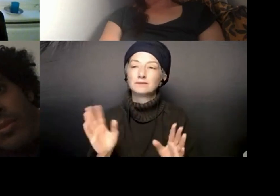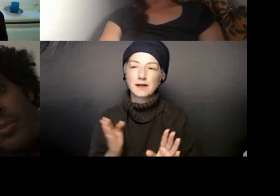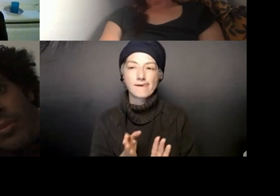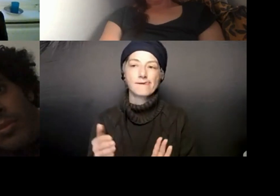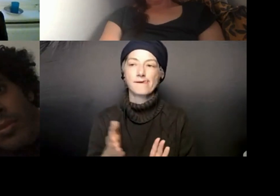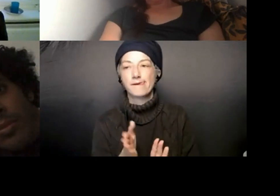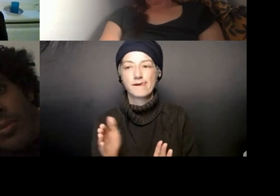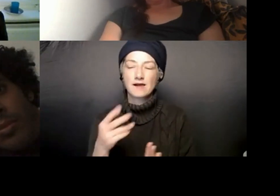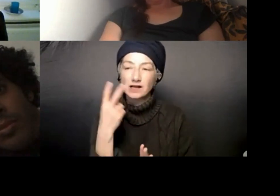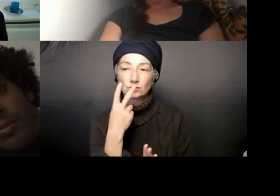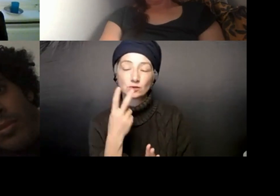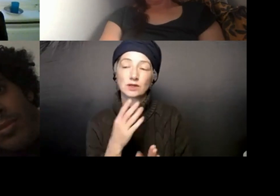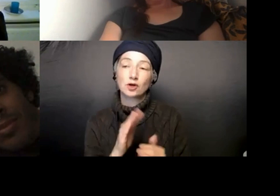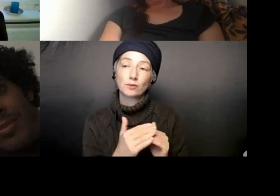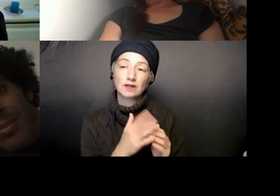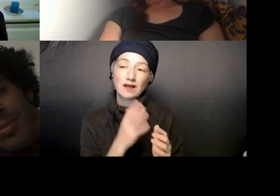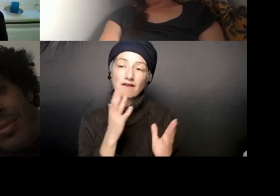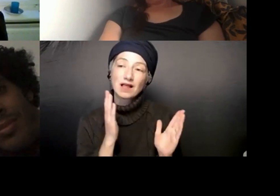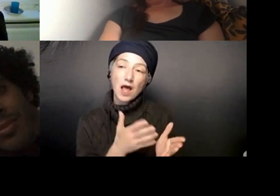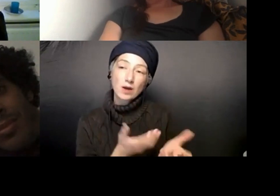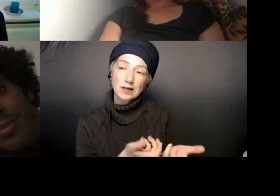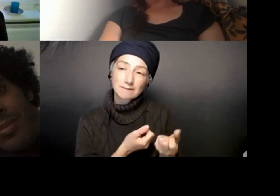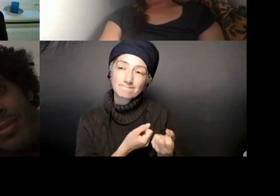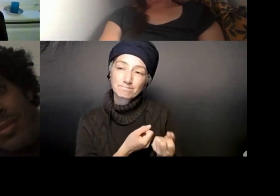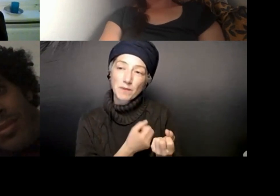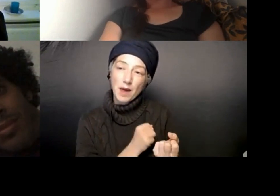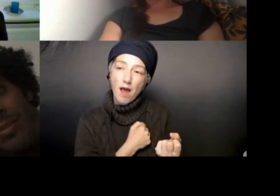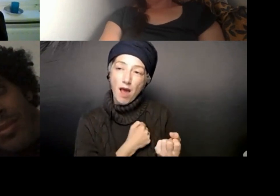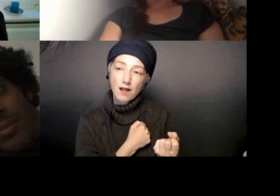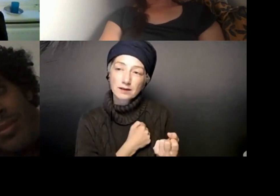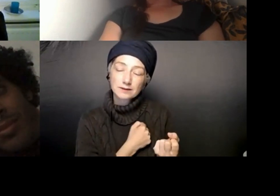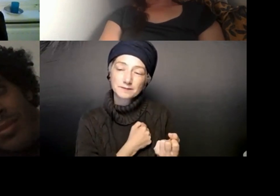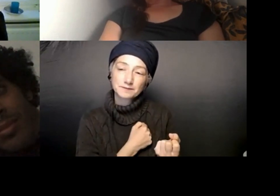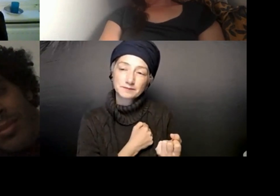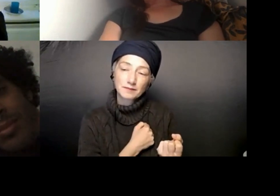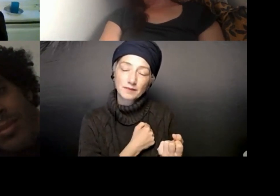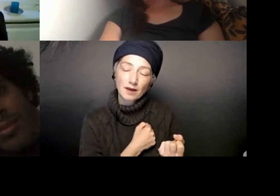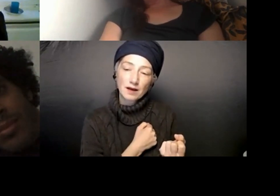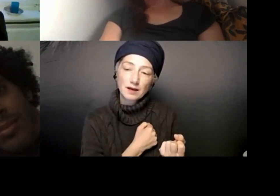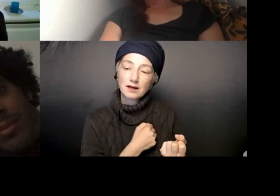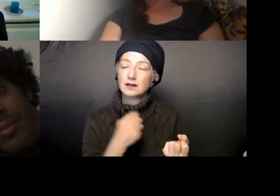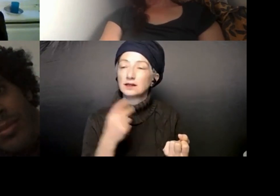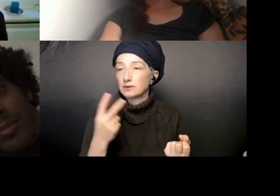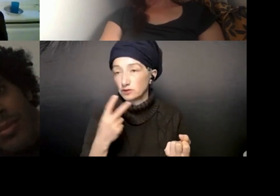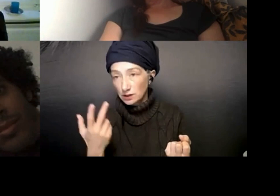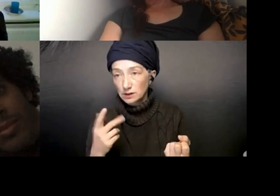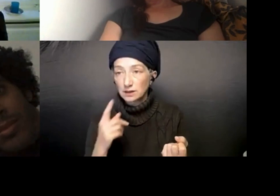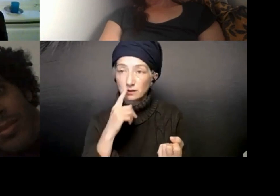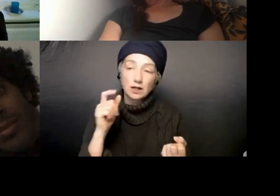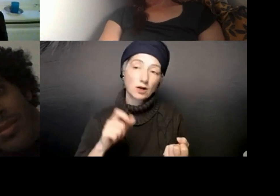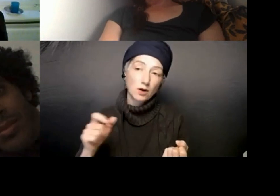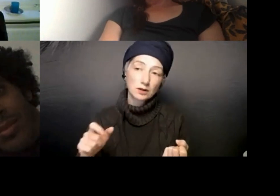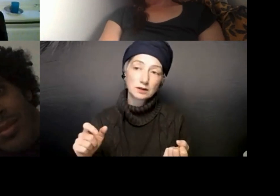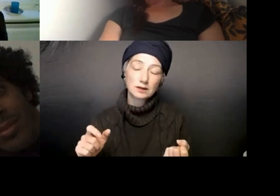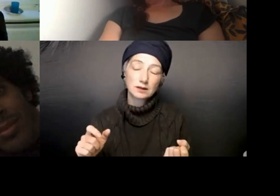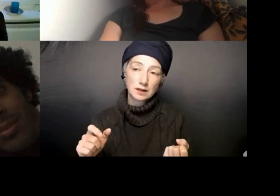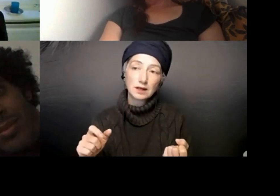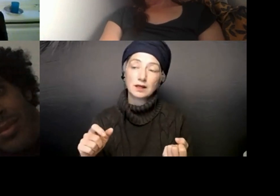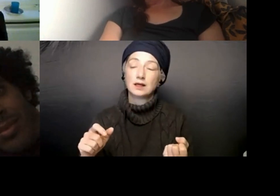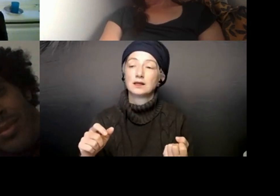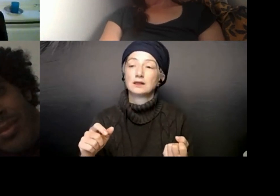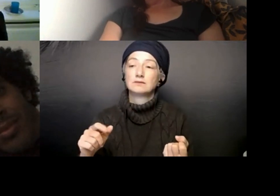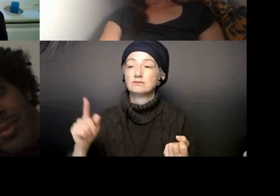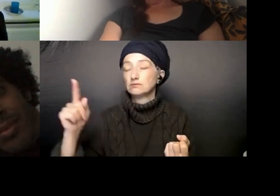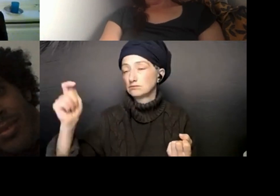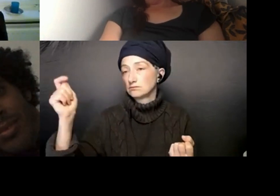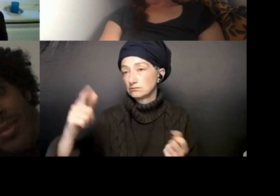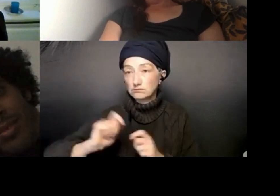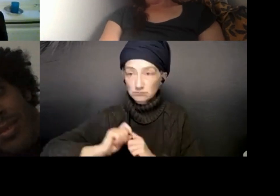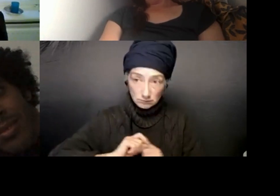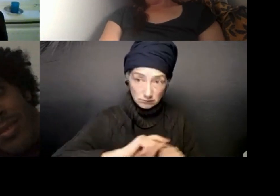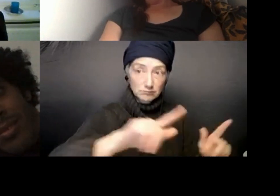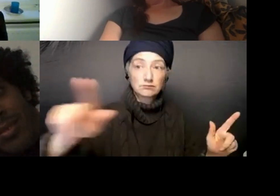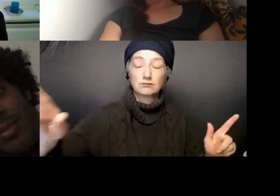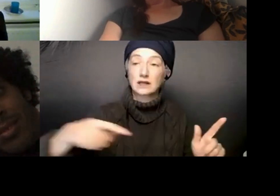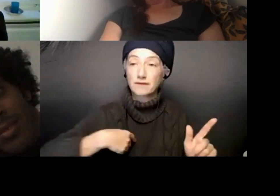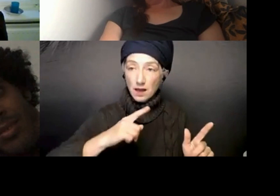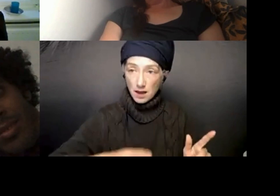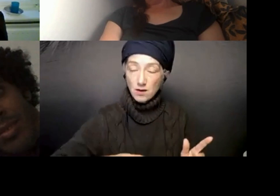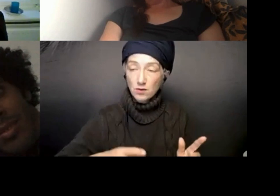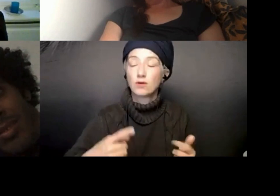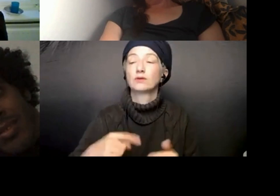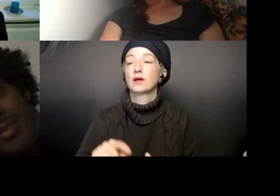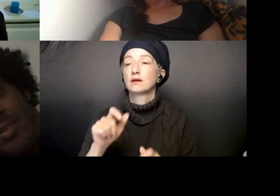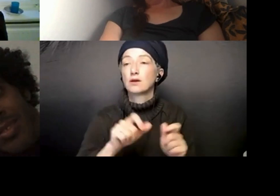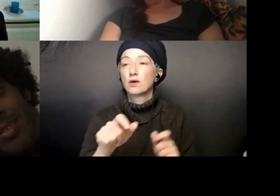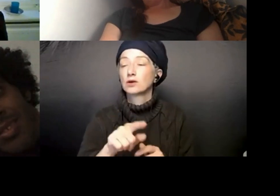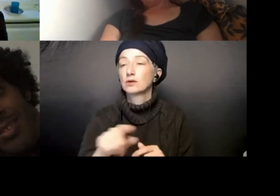trust with communities here in Berlin. And, of course, when we share a call and people make a bad experience